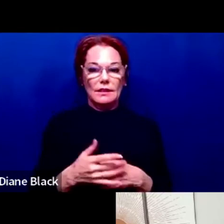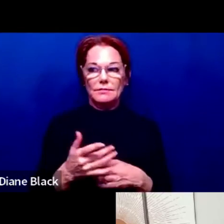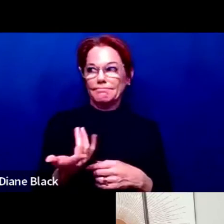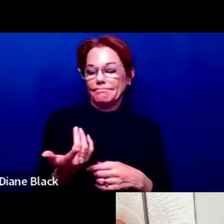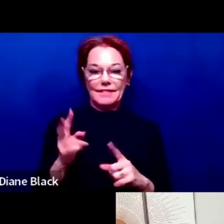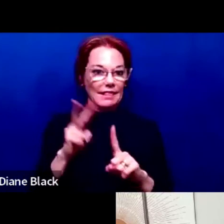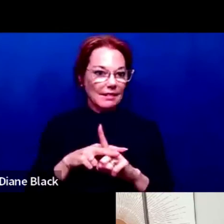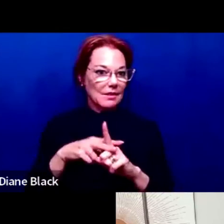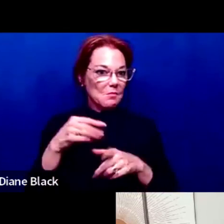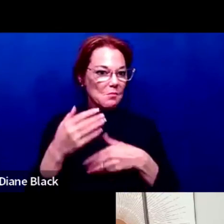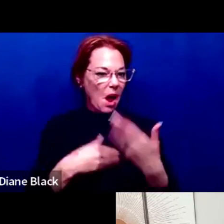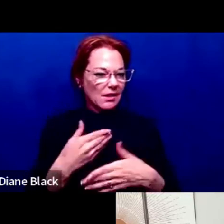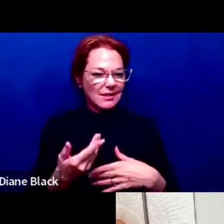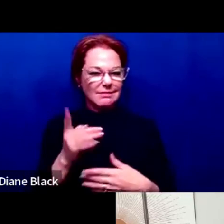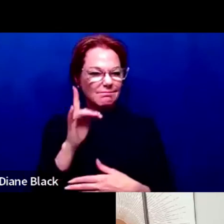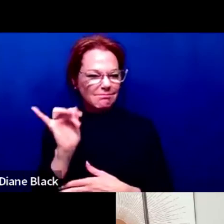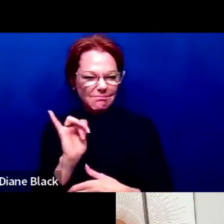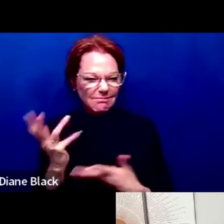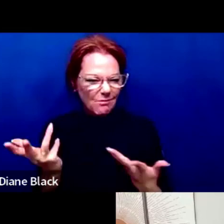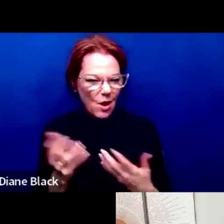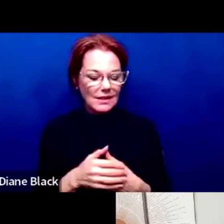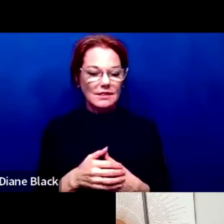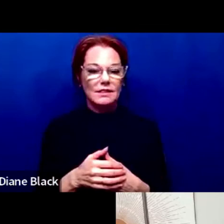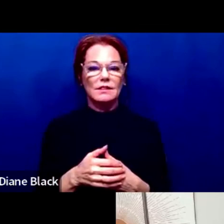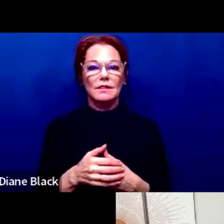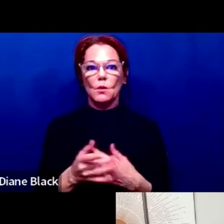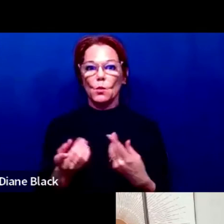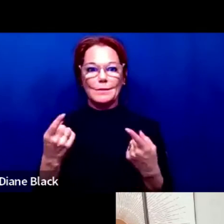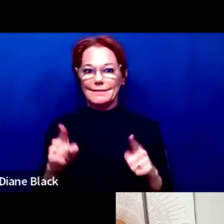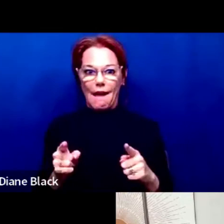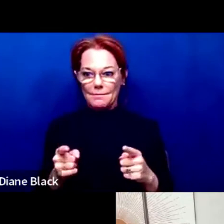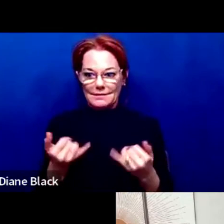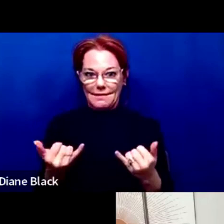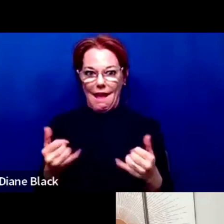was, like, you know, what it's like on the ground if you feel like this, you know,